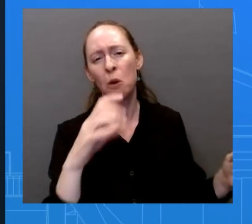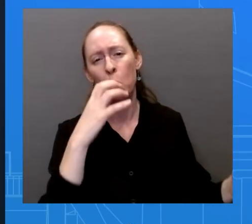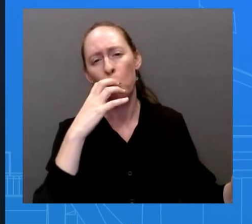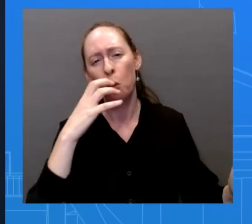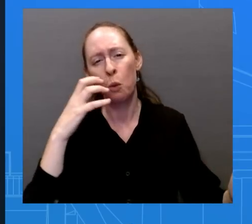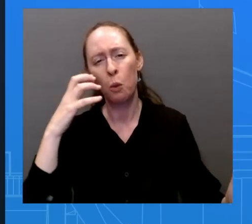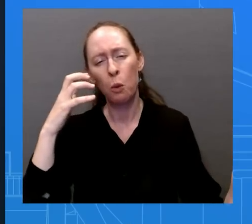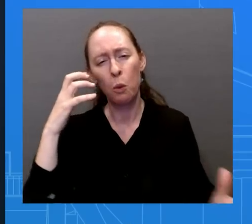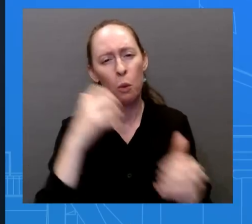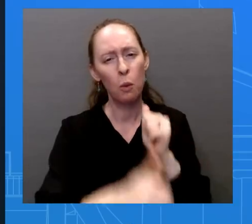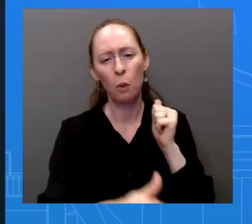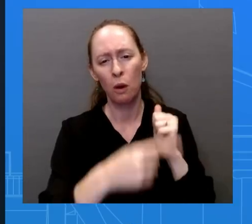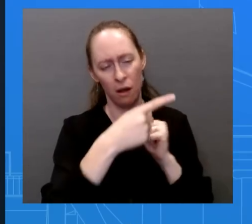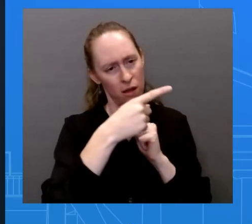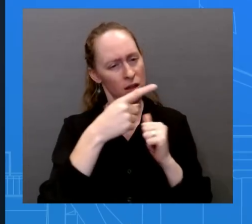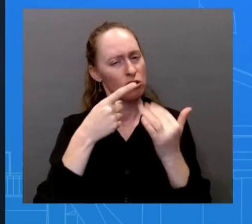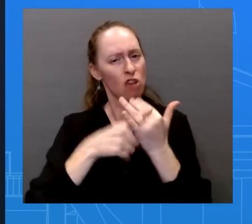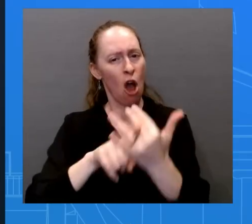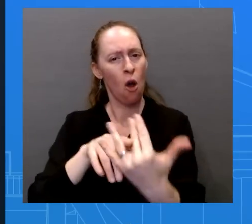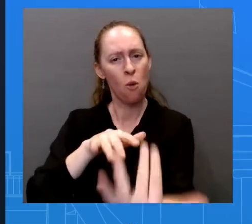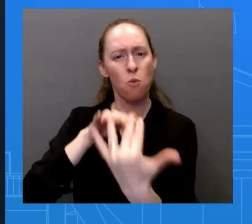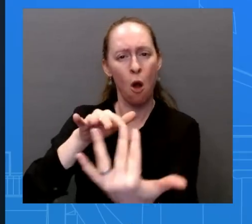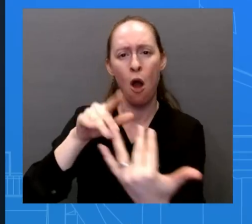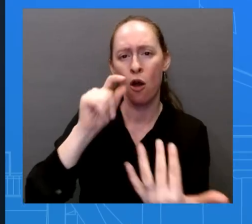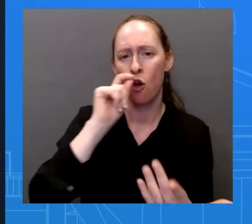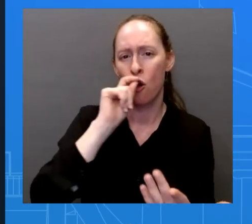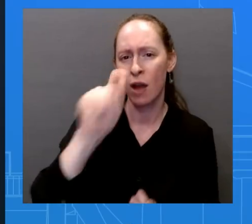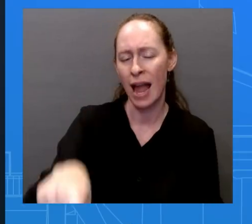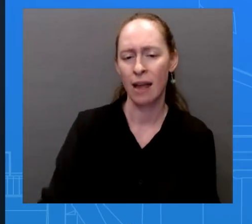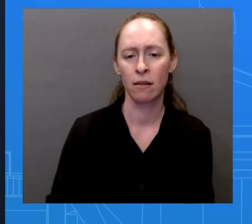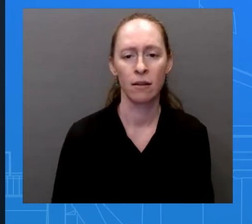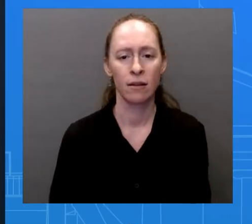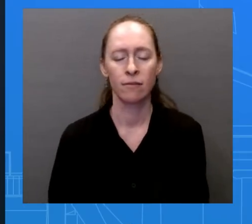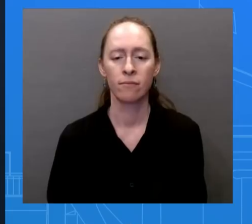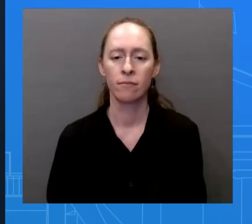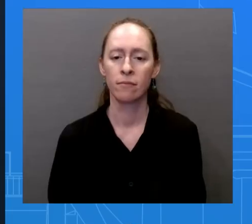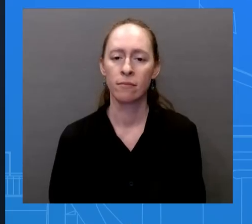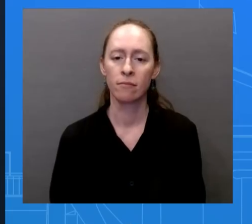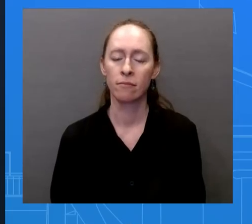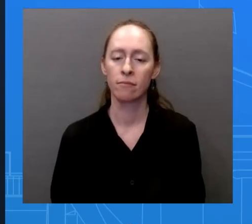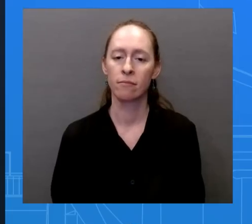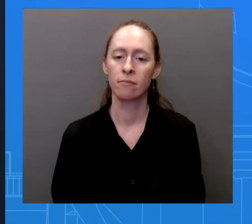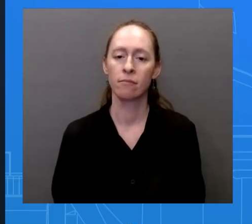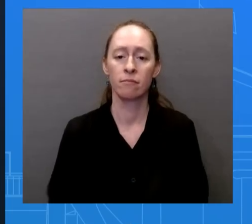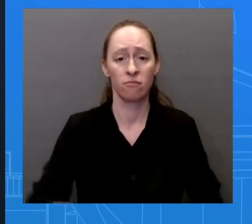And we've been very clear about that. The President has been very clear about that since the beginning of this war.